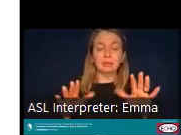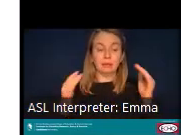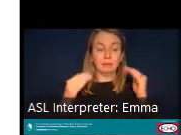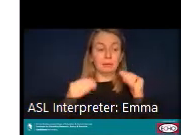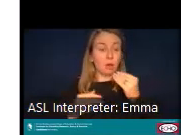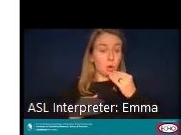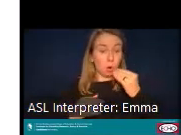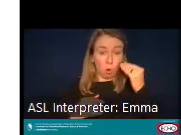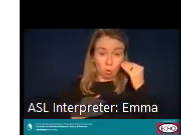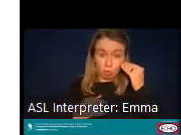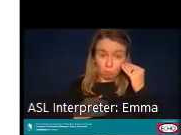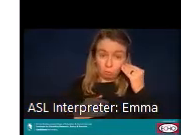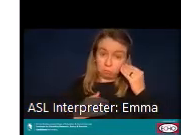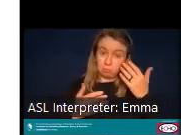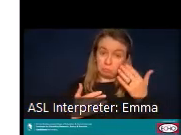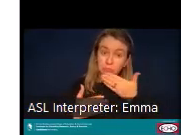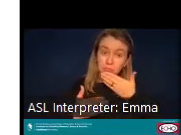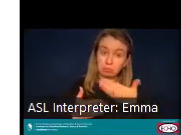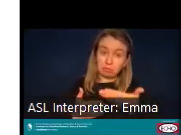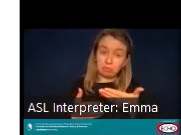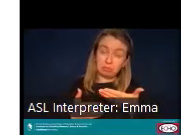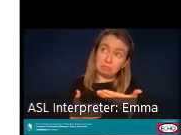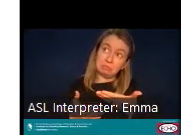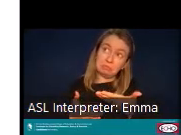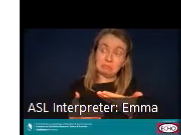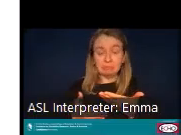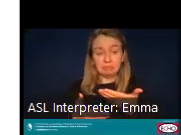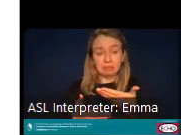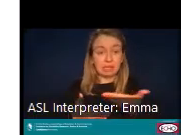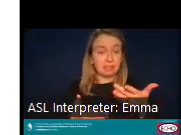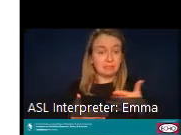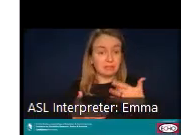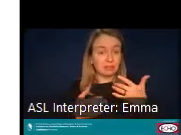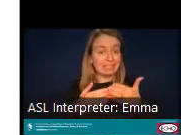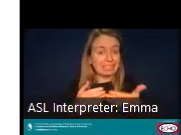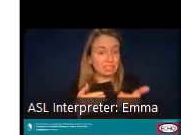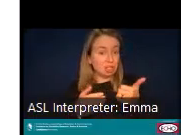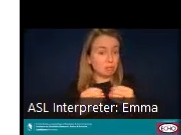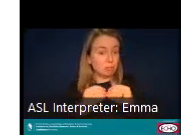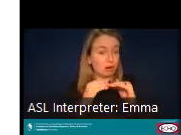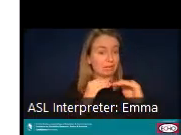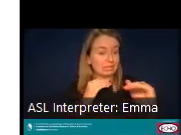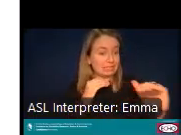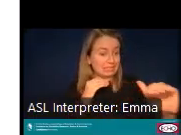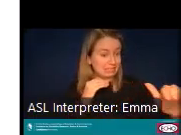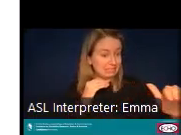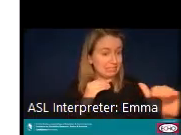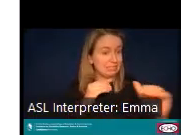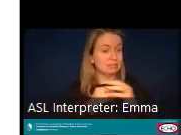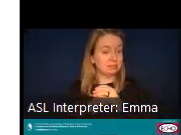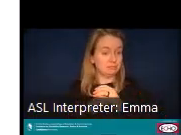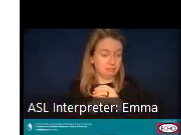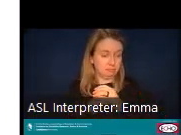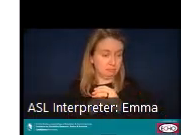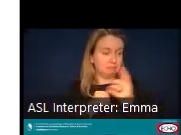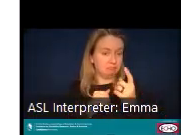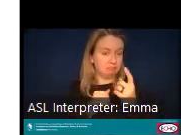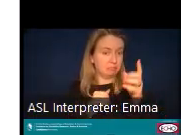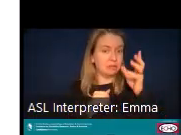a little bit easier and the routines are more consistent, is one of the things that parents are sharing.